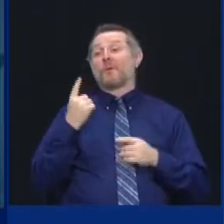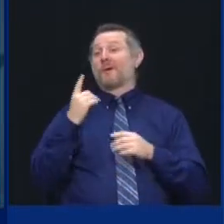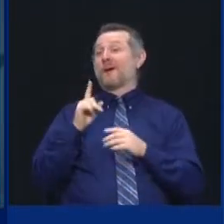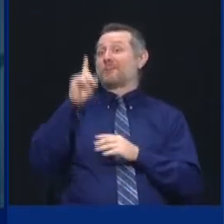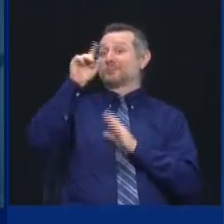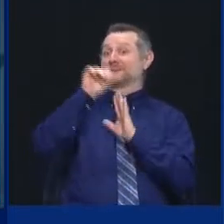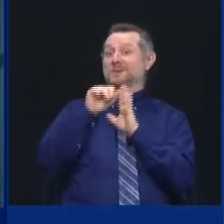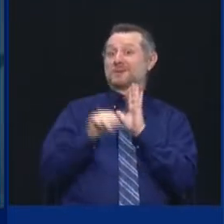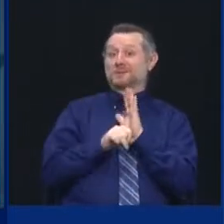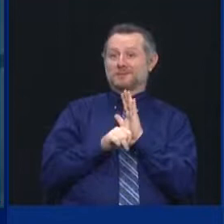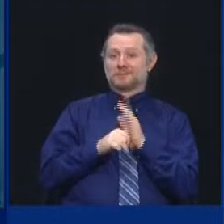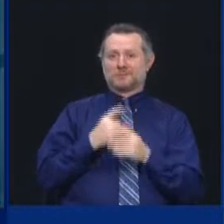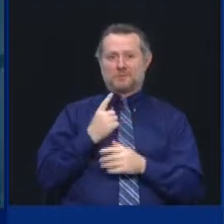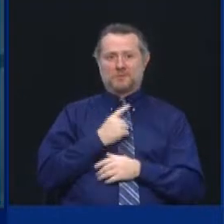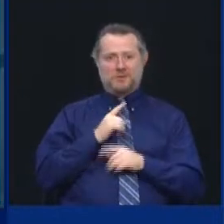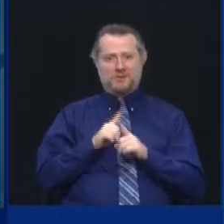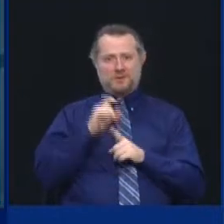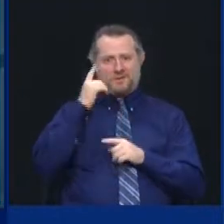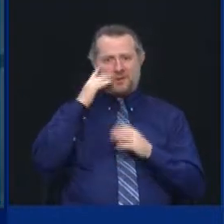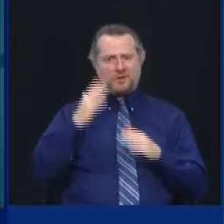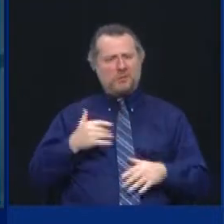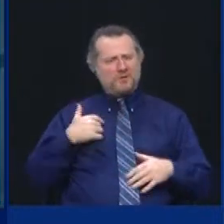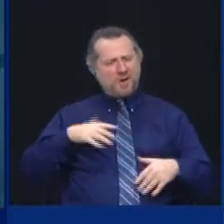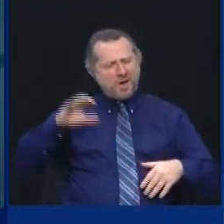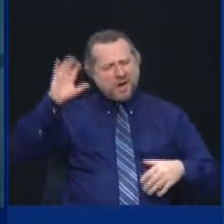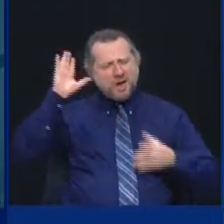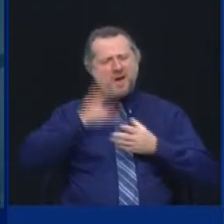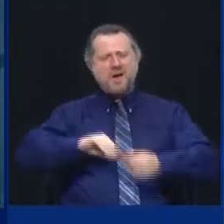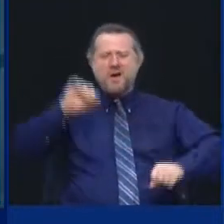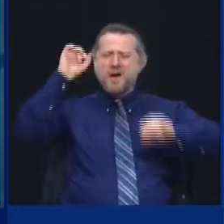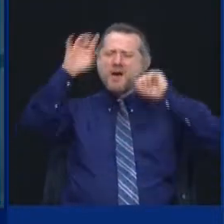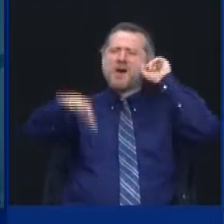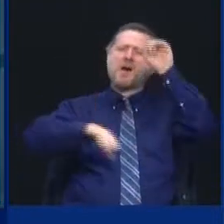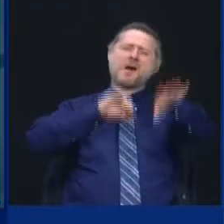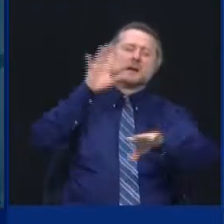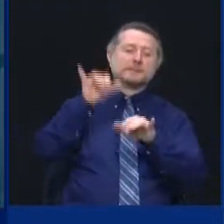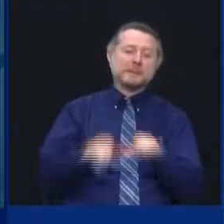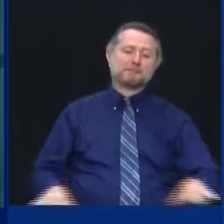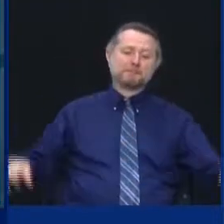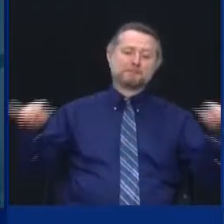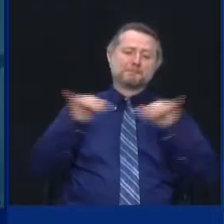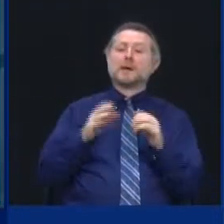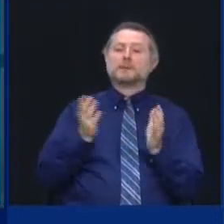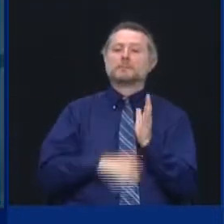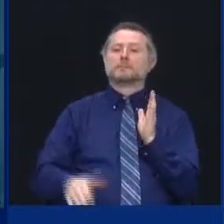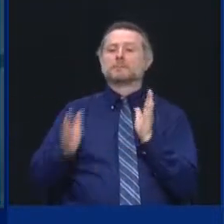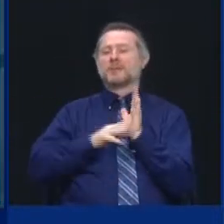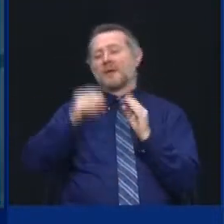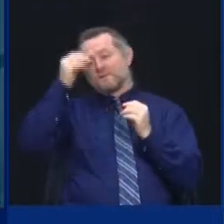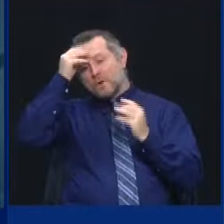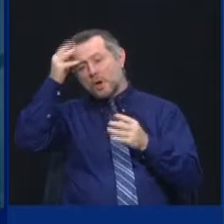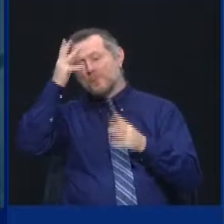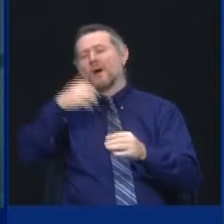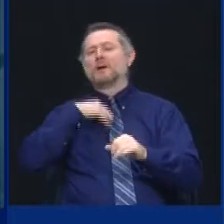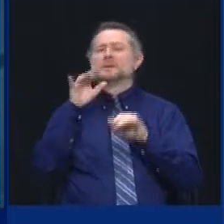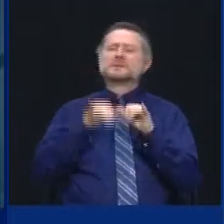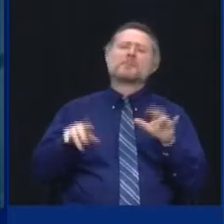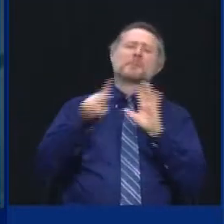THIS HAS ALWAYS BEEN TRUE FROM DAY ONE. COVID POSITIVITY VARIES ACROSS THE STATE. WHY? IT'S THE SAME STATE, SAME GOVERNOR. I'VE BEEN GIVING THE SAME